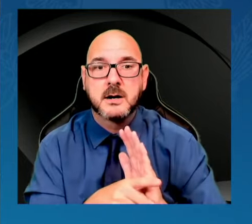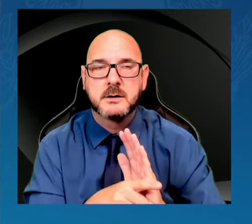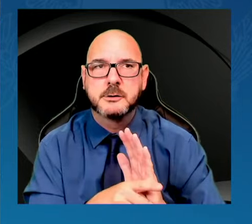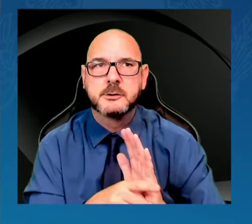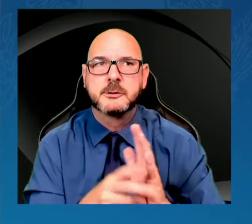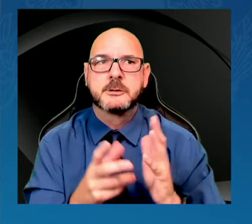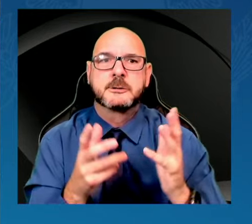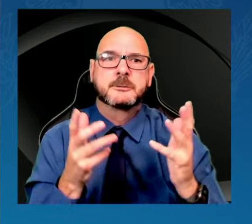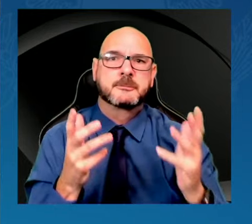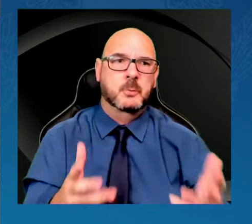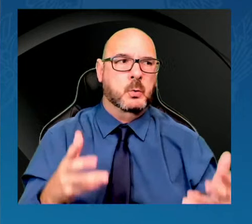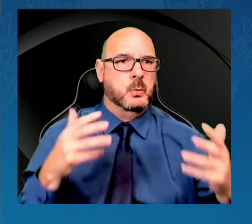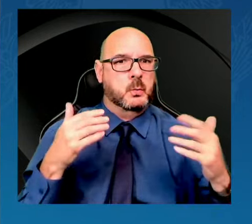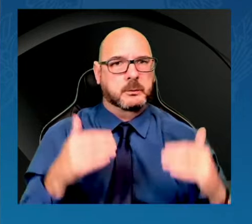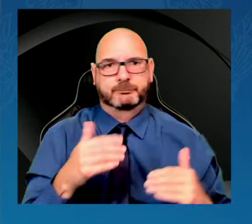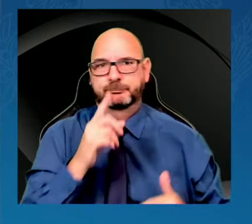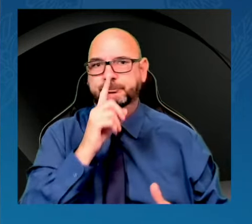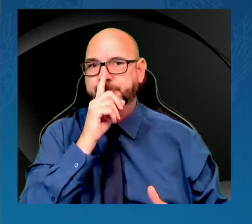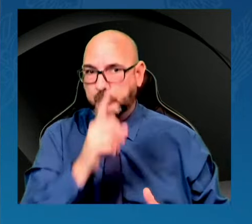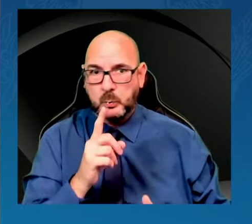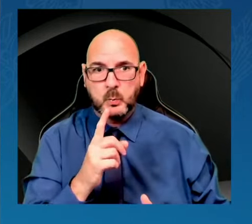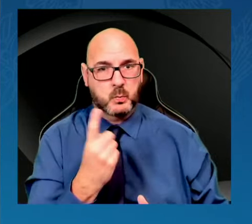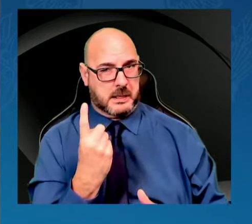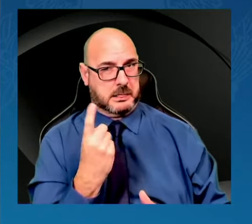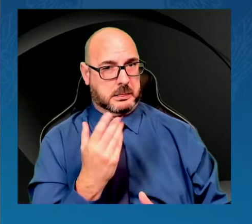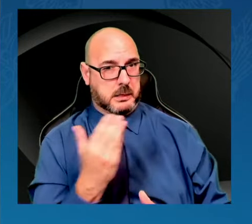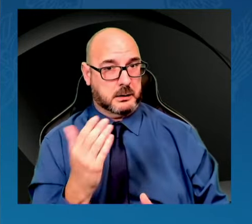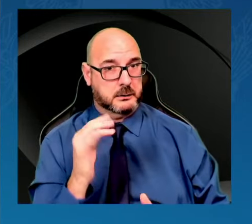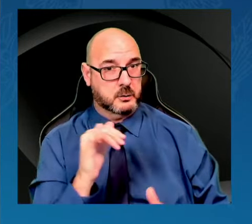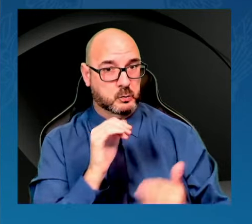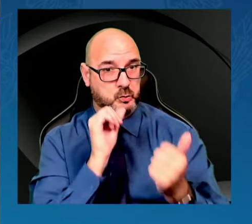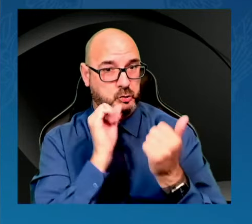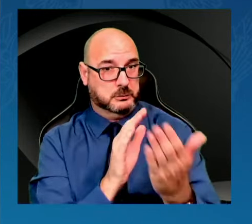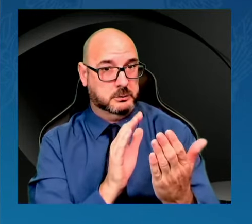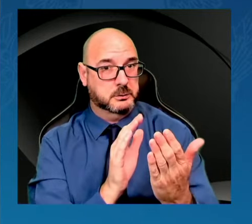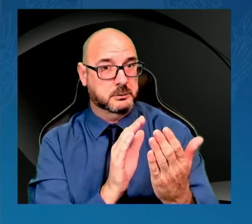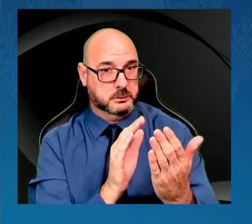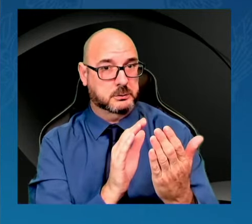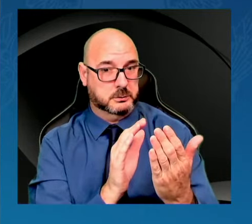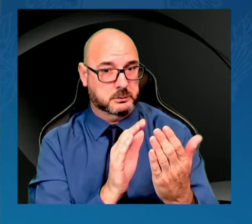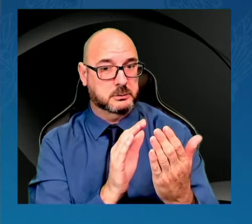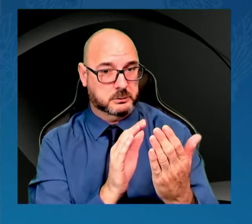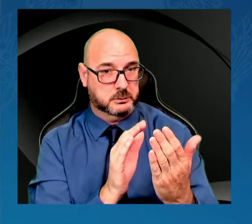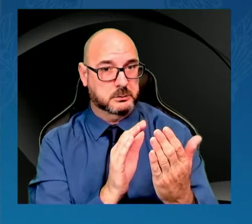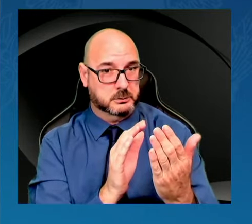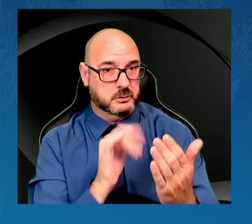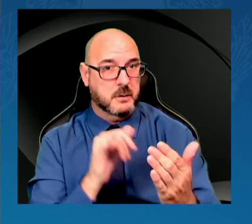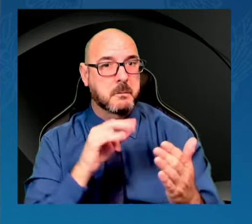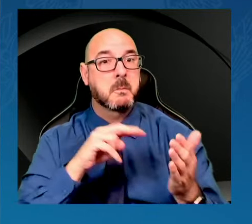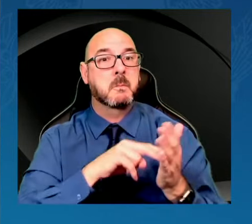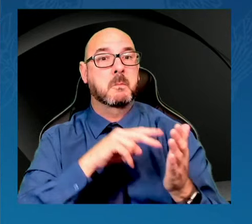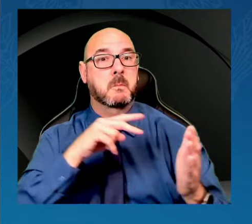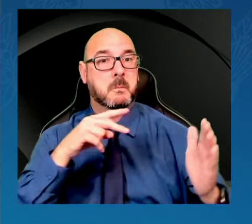when we address it with an intentionality and intensity, we will invariably have an impact